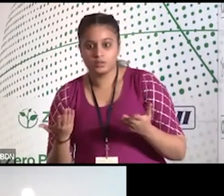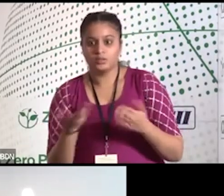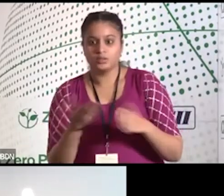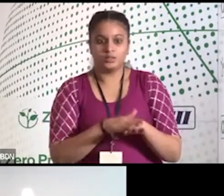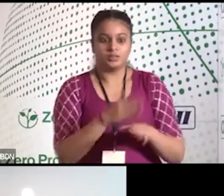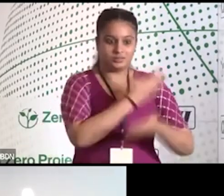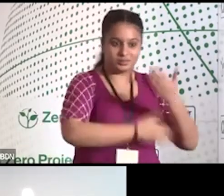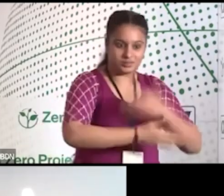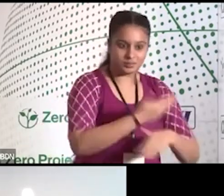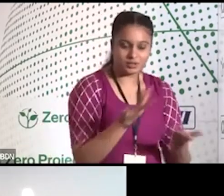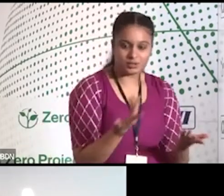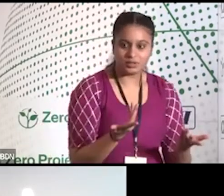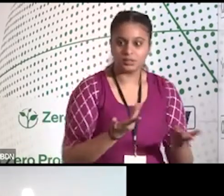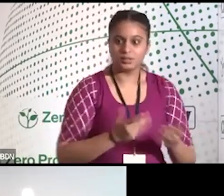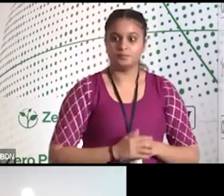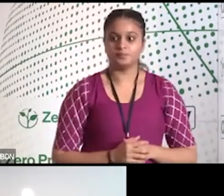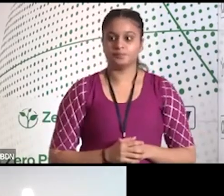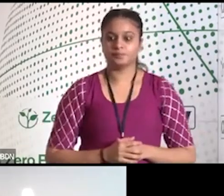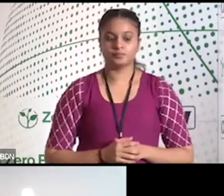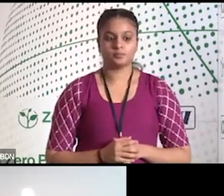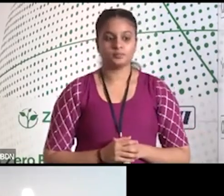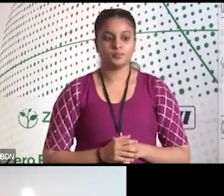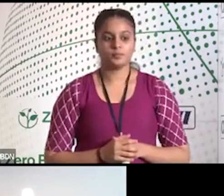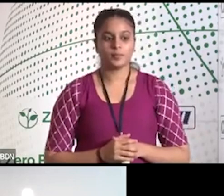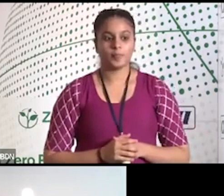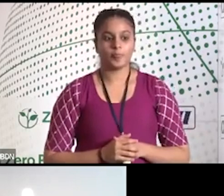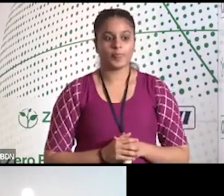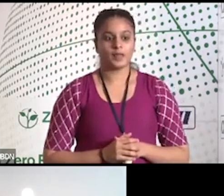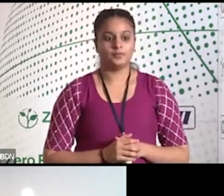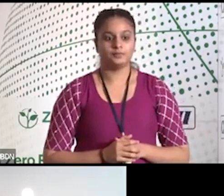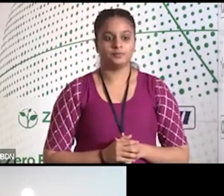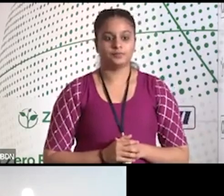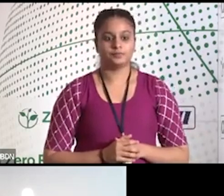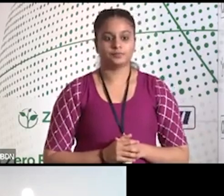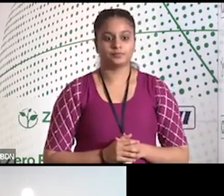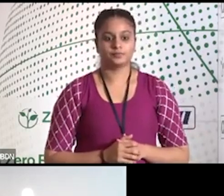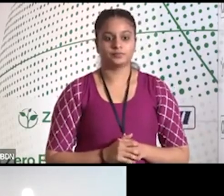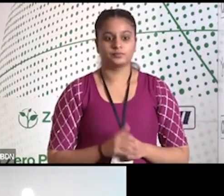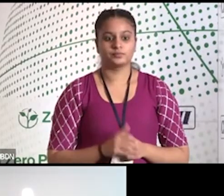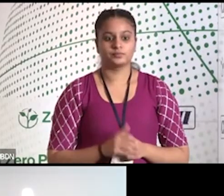rights? And I think with leading